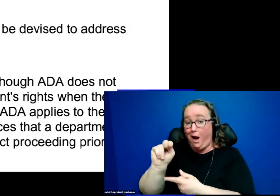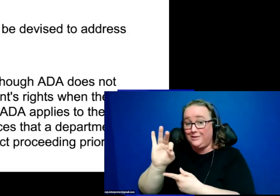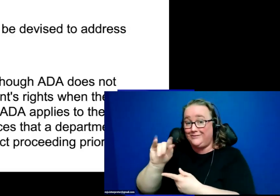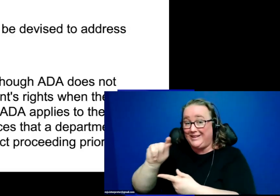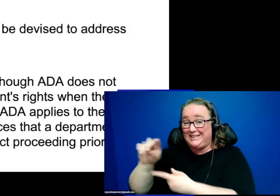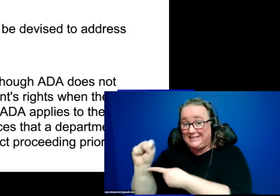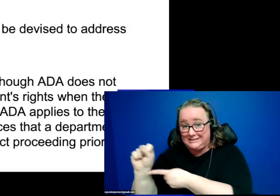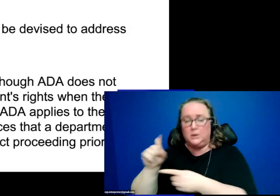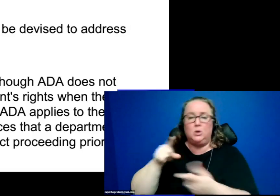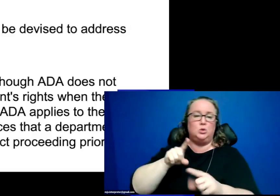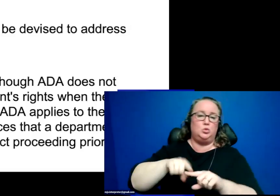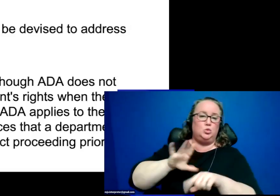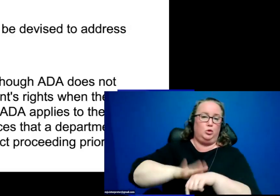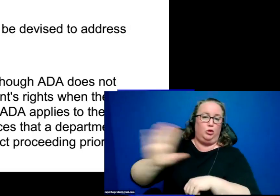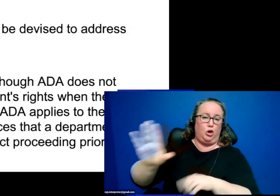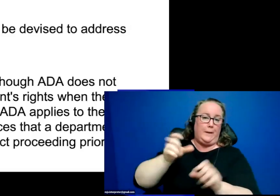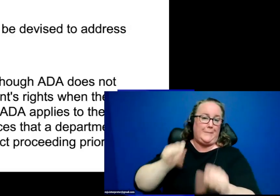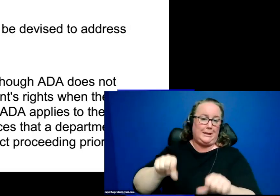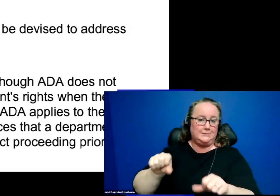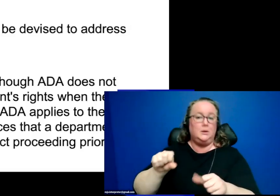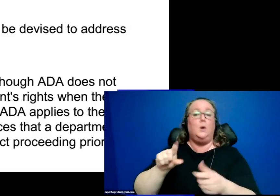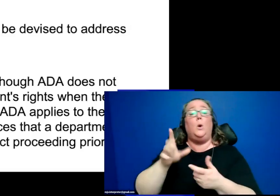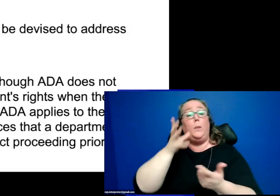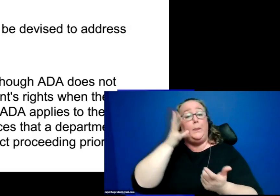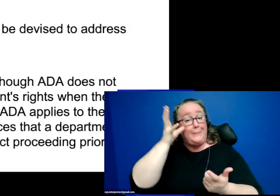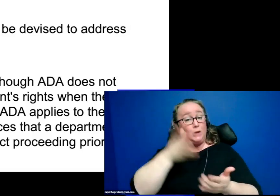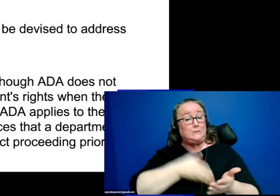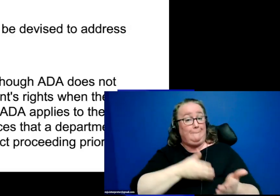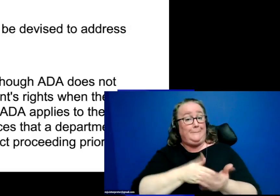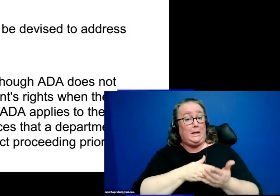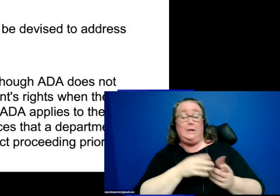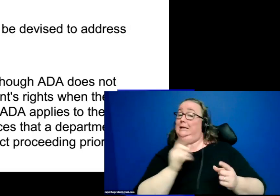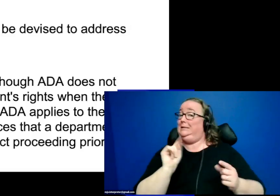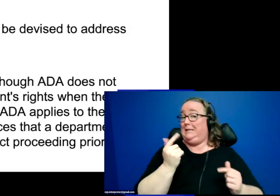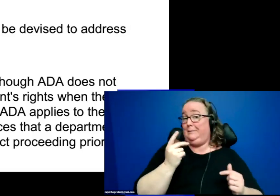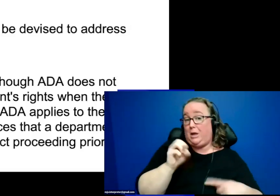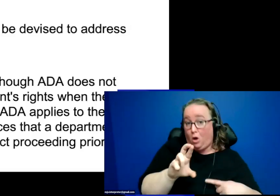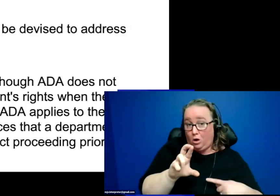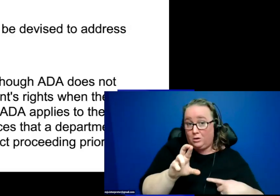At that point, the parents did appeal the TPR. The TPR wasn't successful,